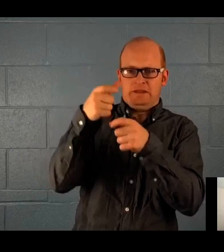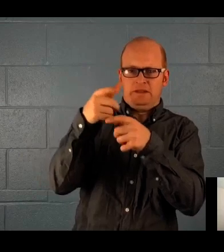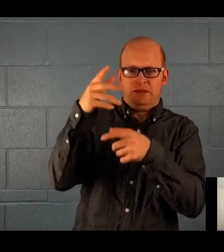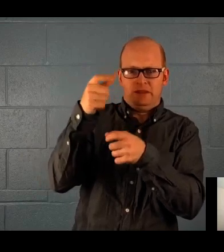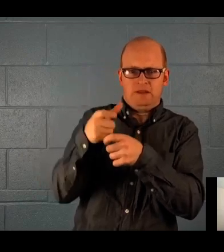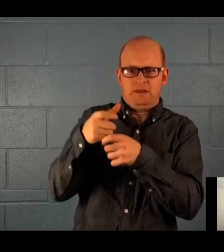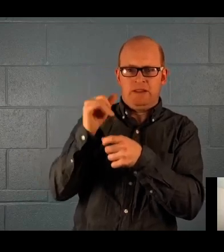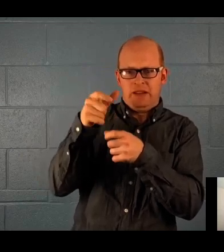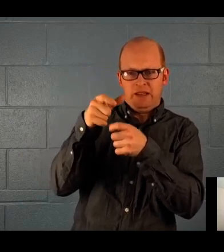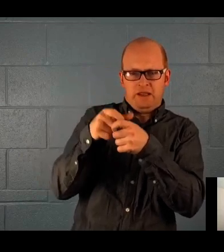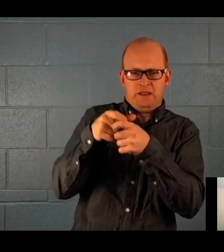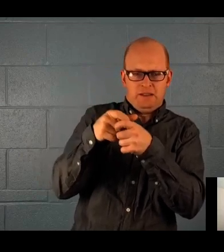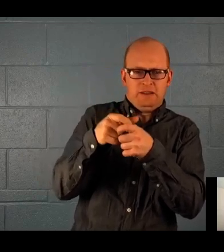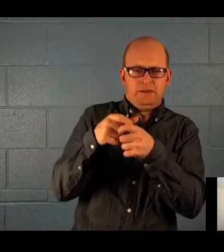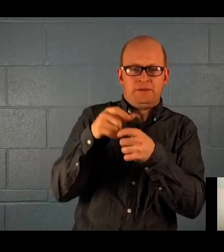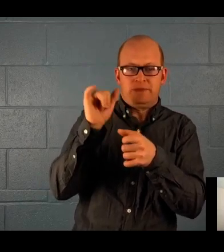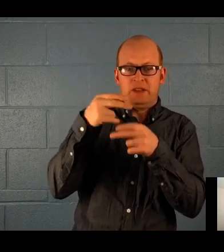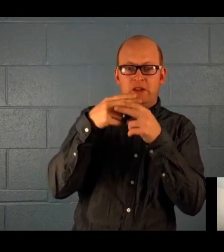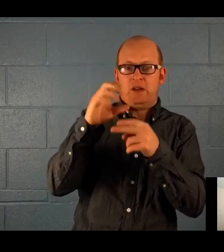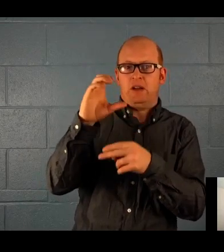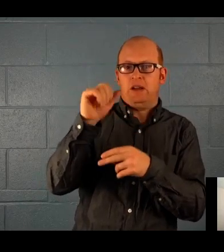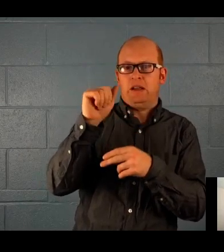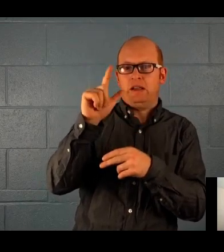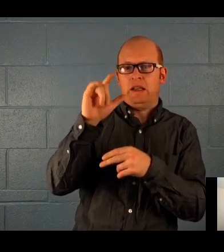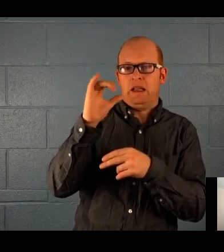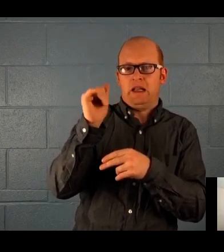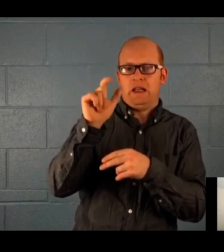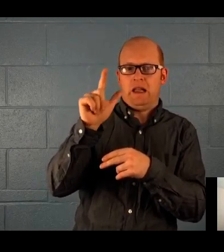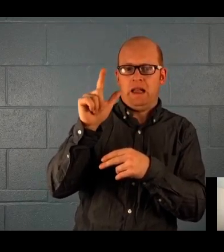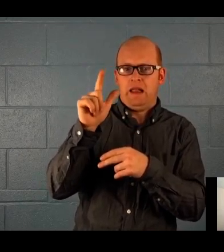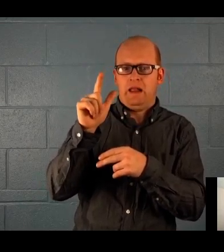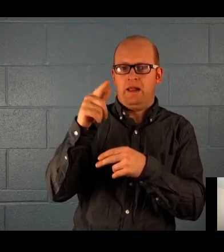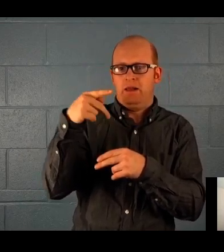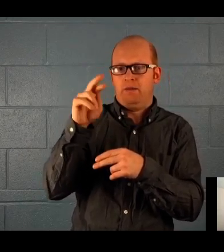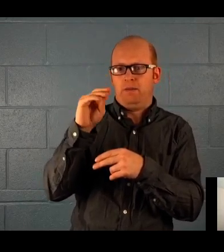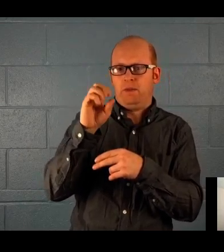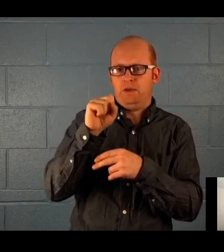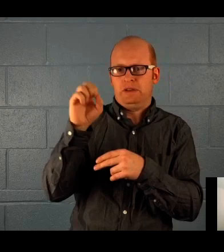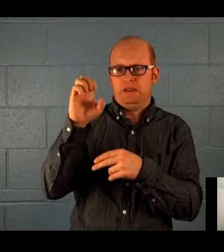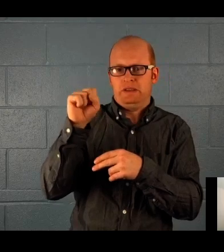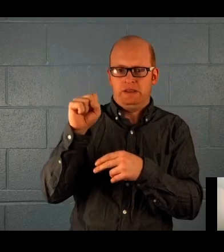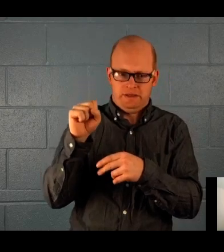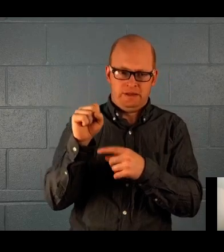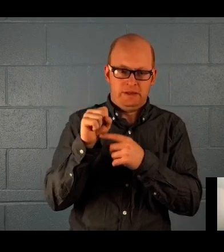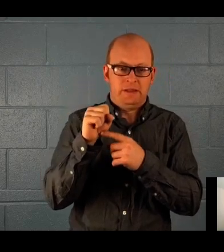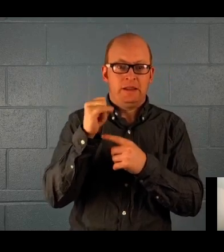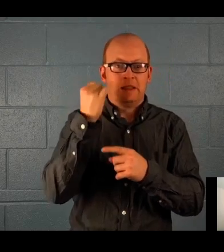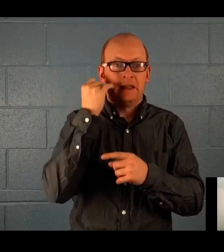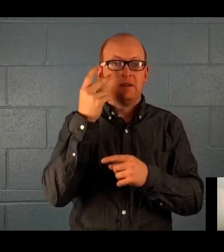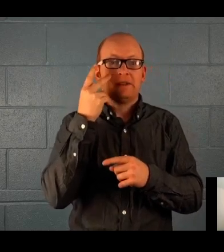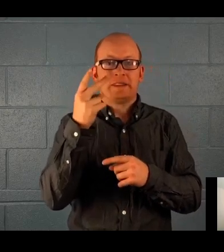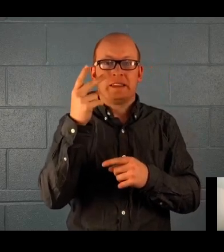And if you look at where myosin VIIA is expressed in the primate photoreceptors, you'll notice that it is localized right